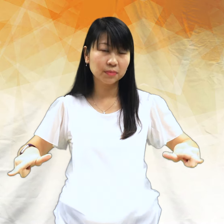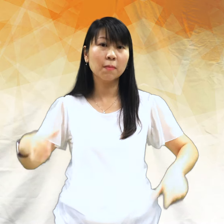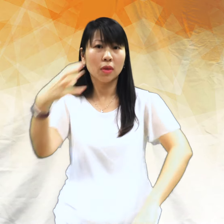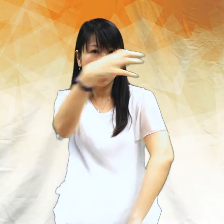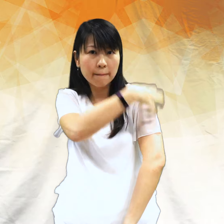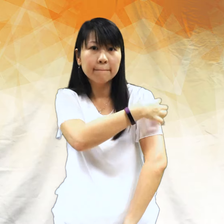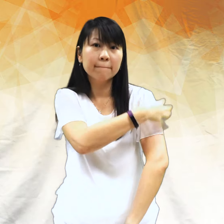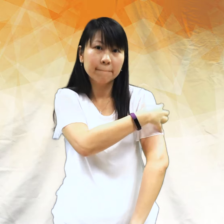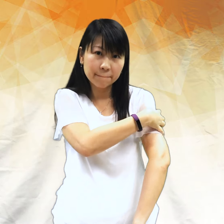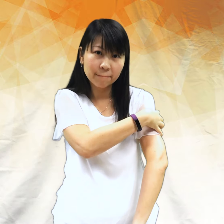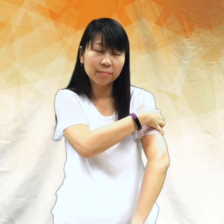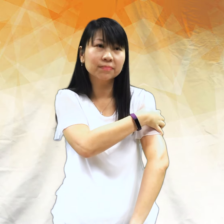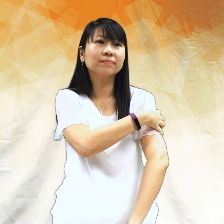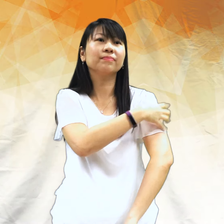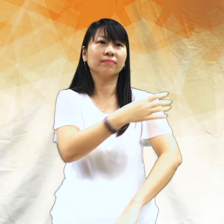It is very powerful!